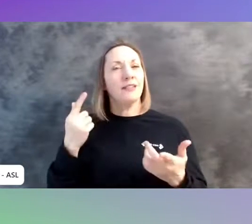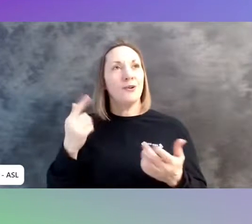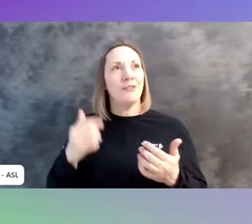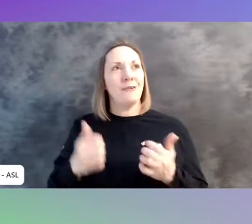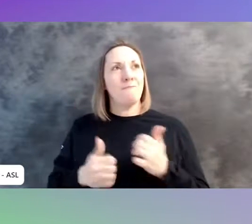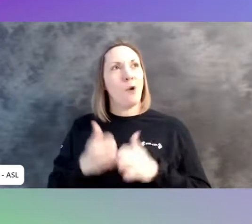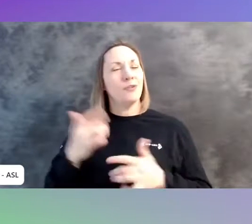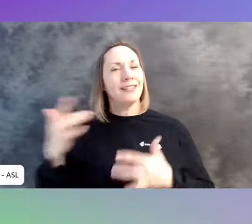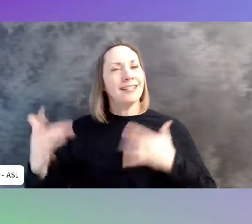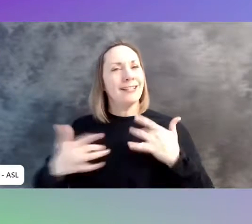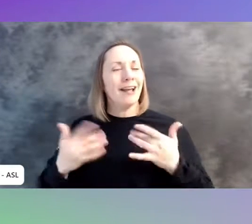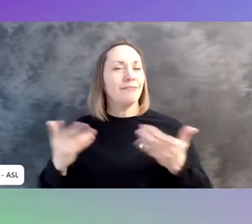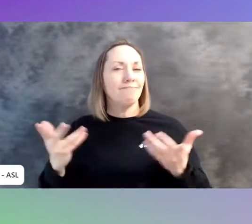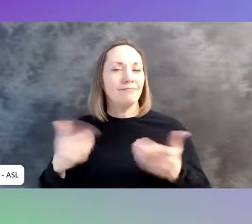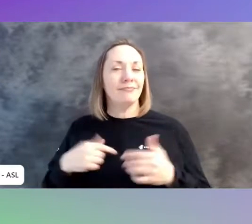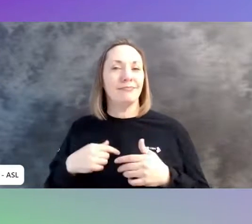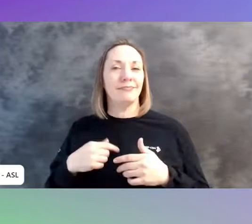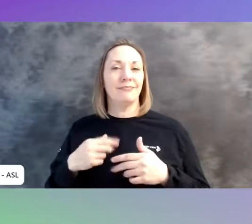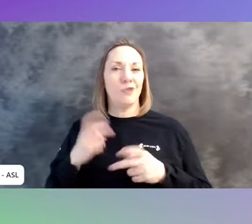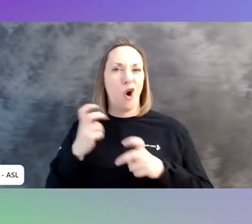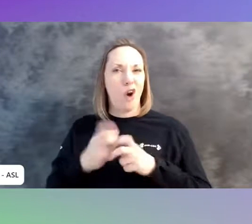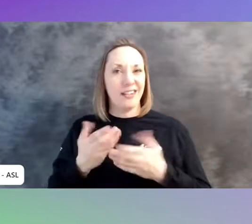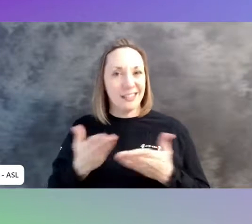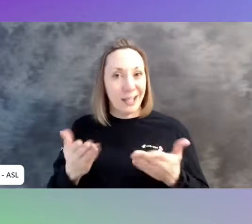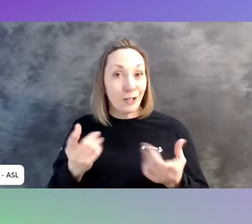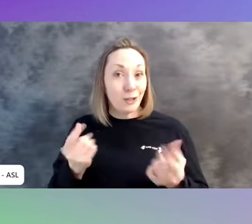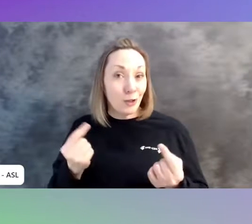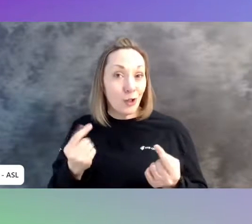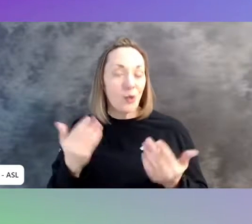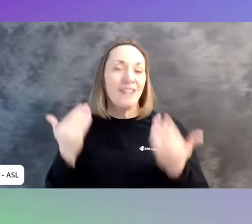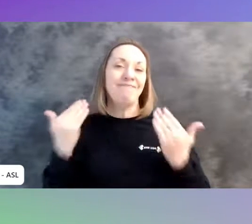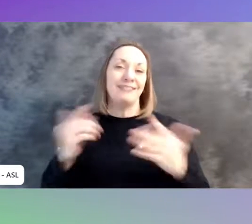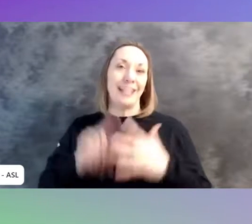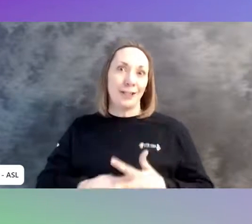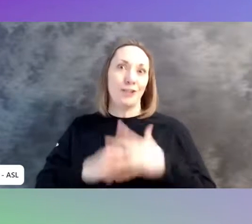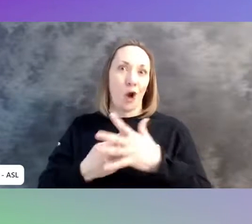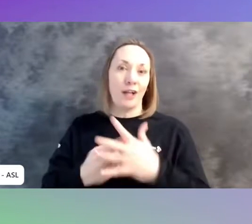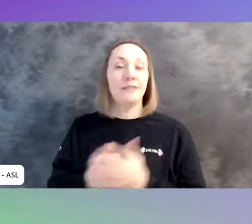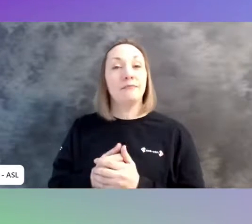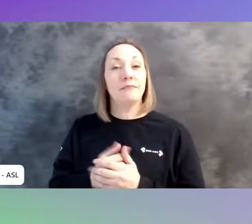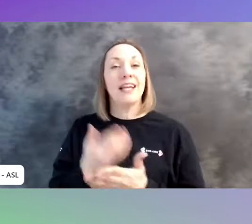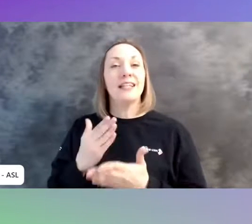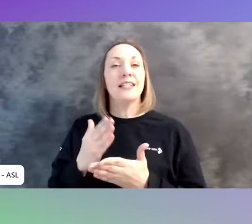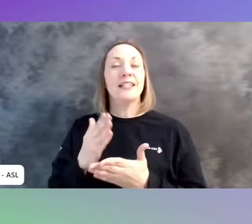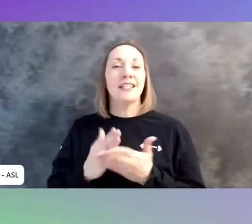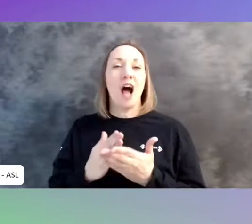accessibility. For this particular think panel, I the thing that excites me the most is that the hardest thing